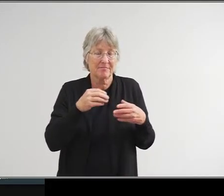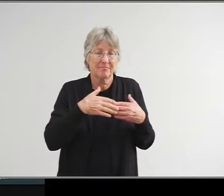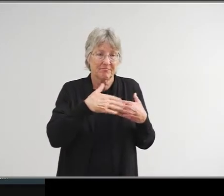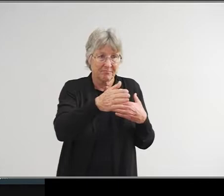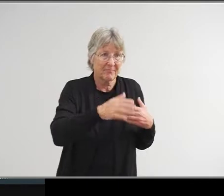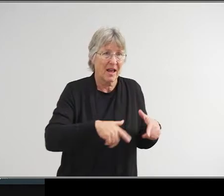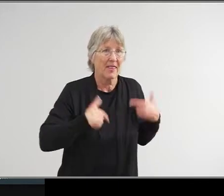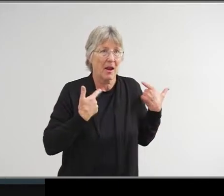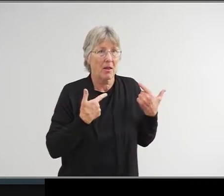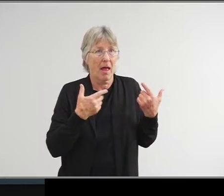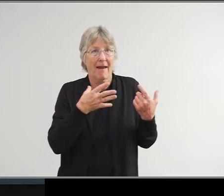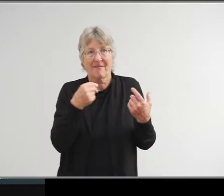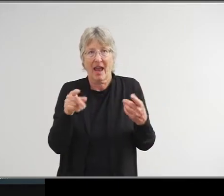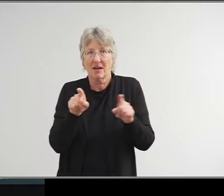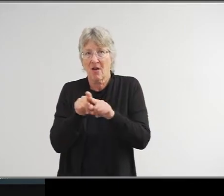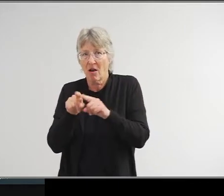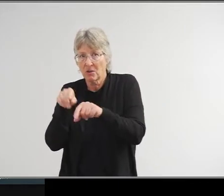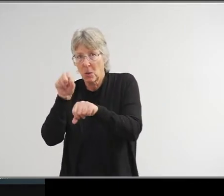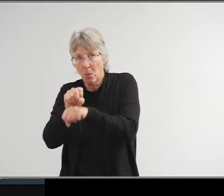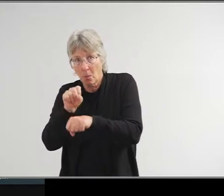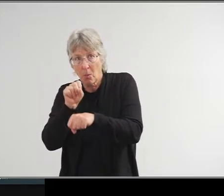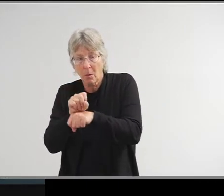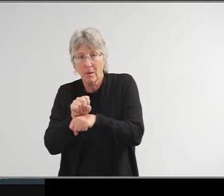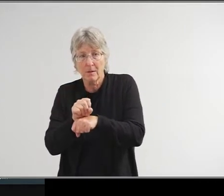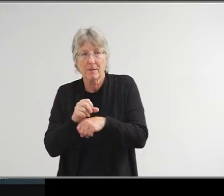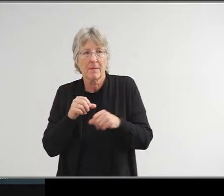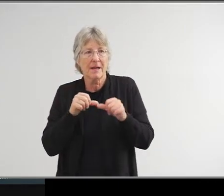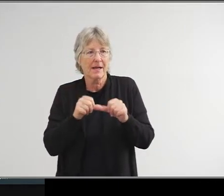at work continues to be something that's very important.